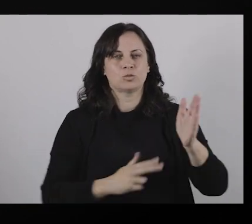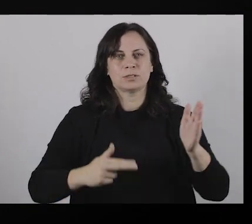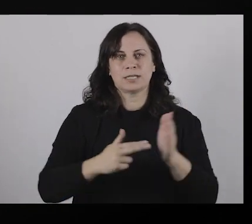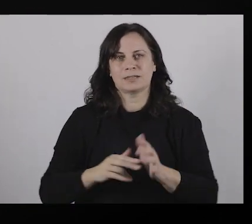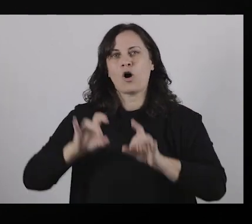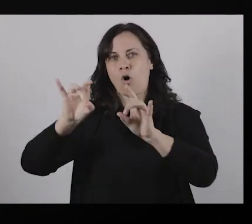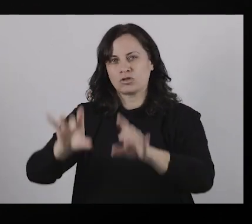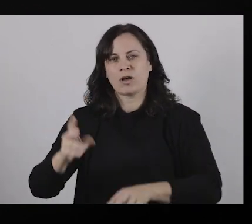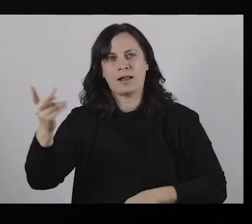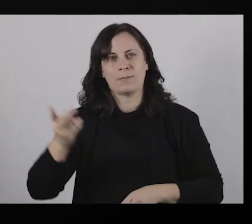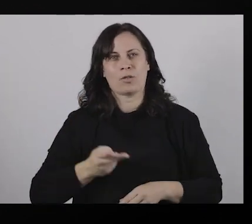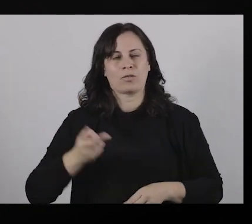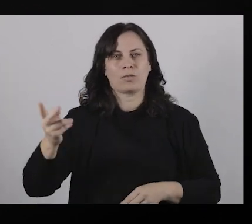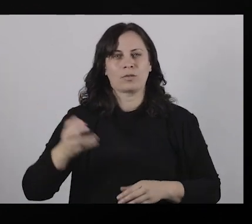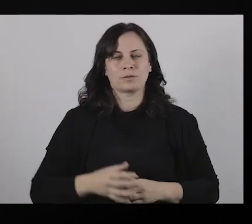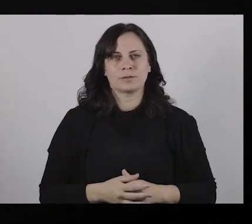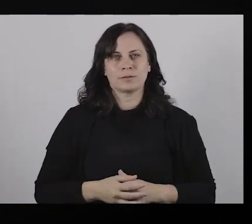here in Aotearoa and Australia.